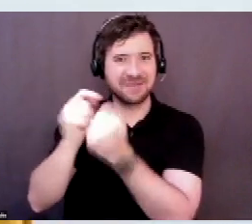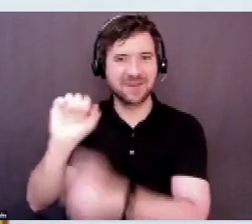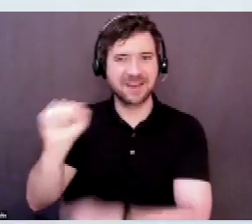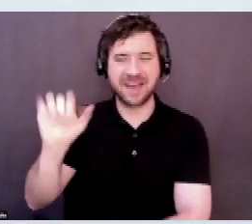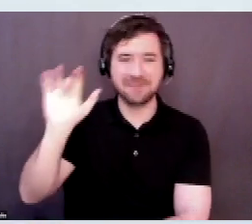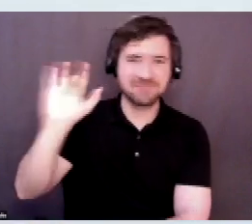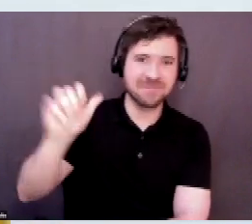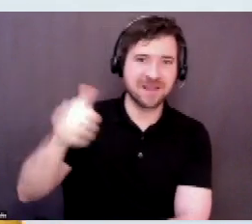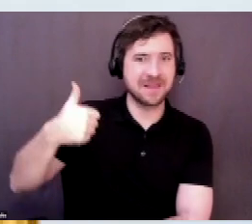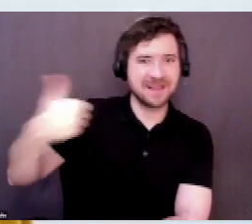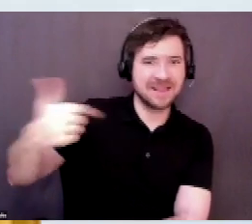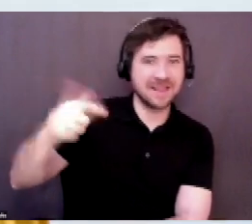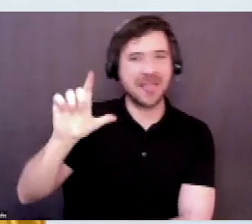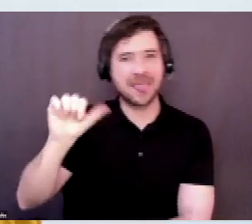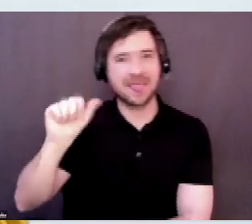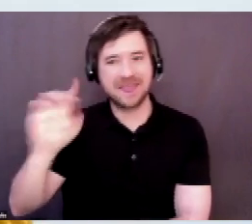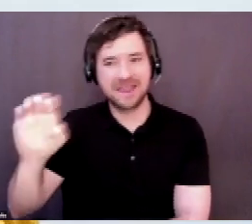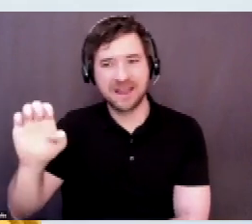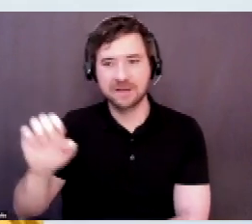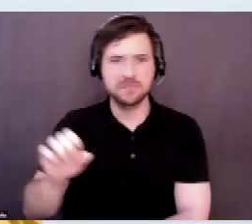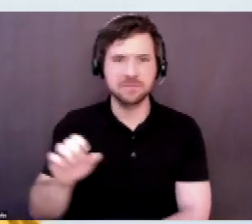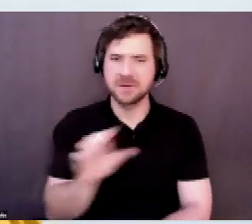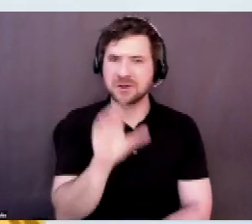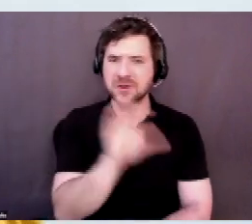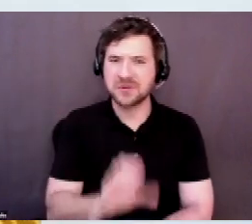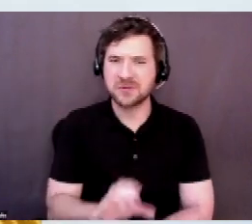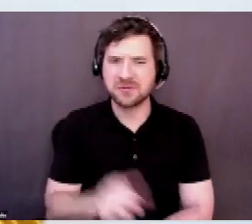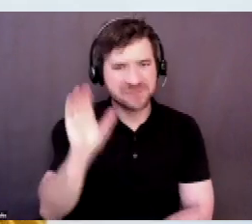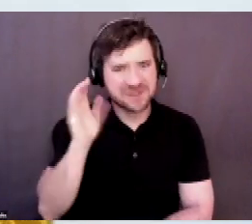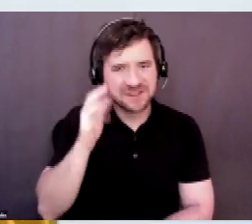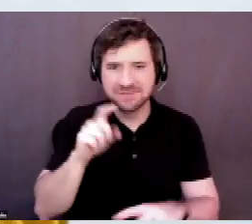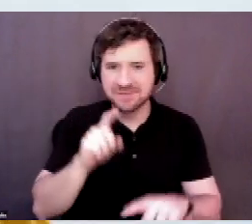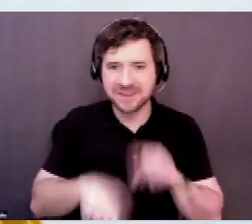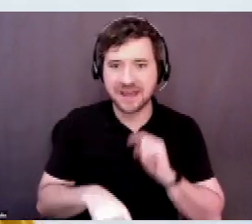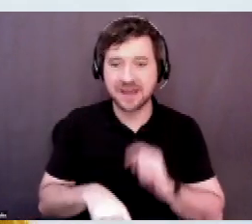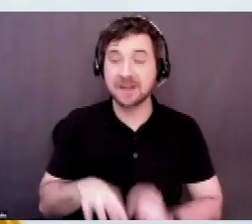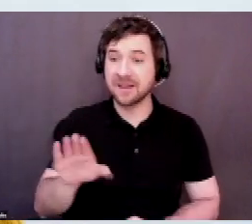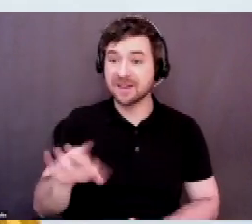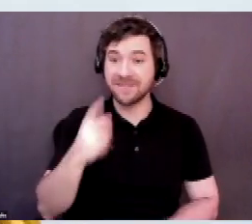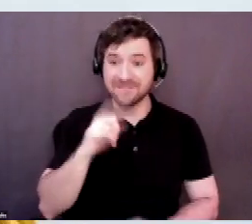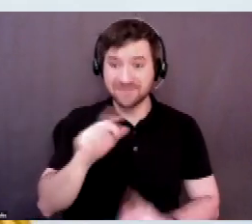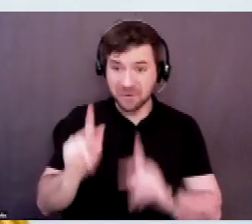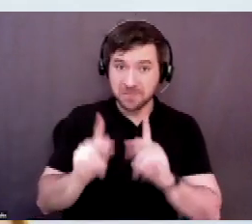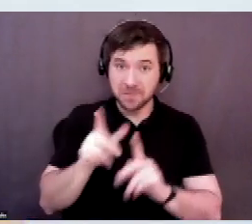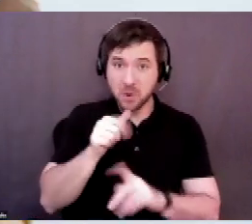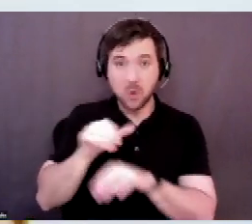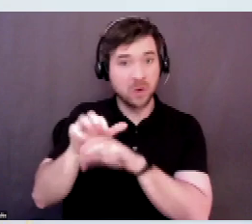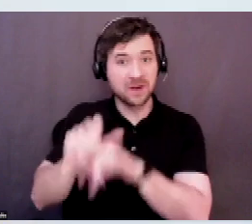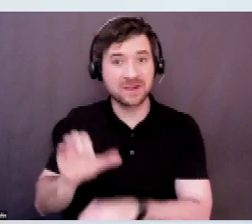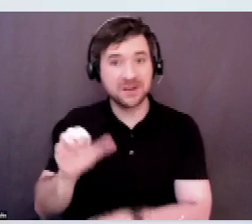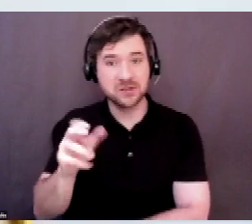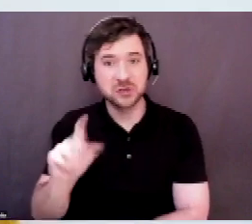whatever for all those who chimed in on the chat. I'm like, is the little heart emoji there but you can't see it.